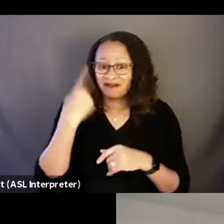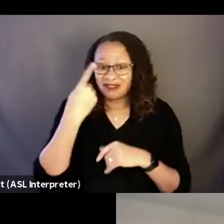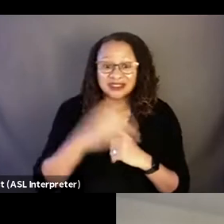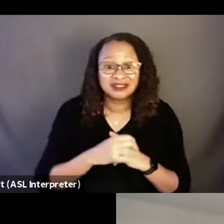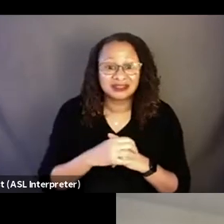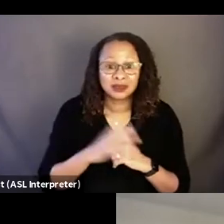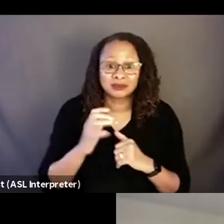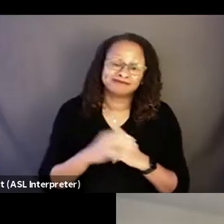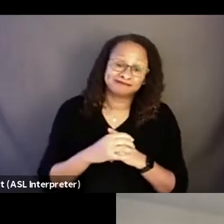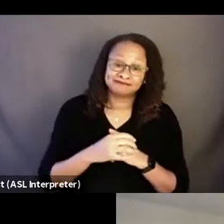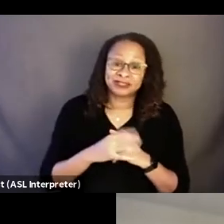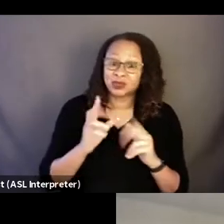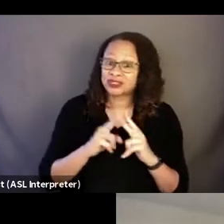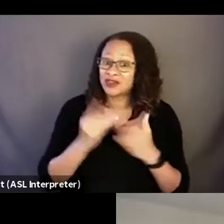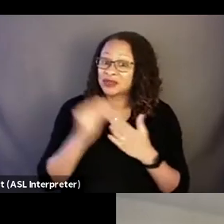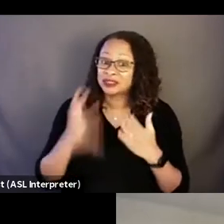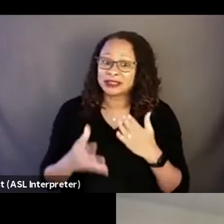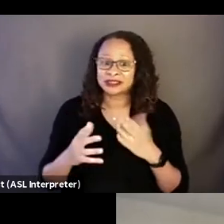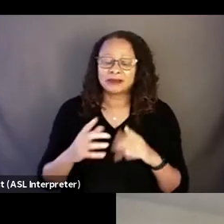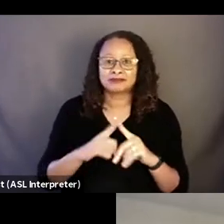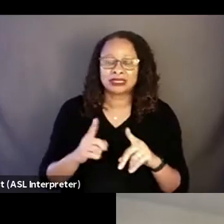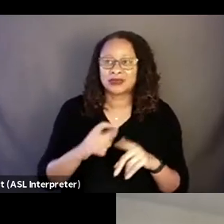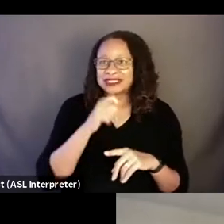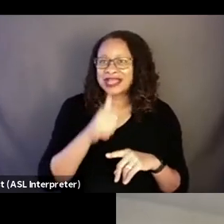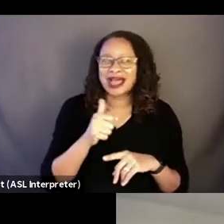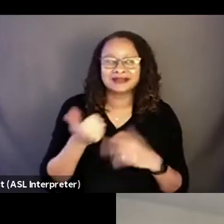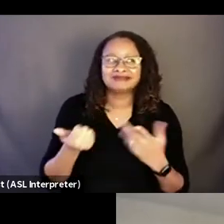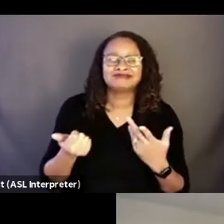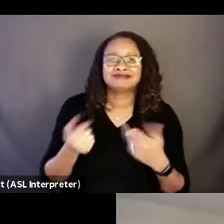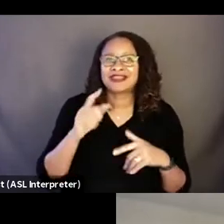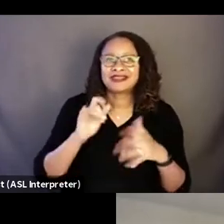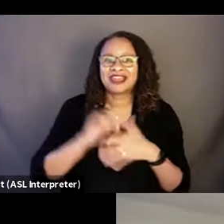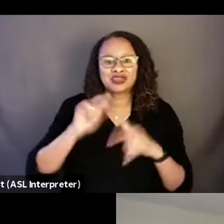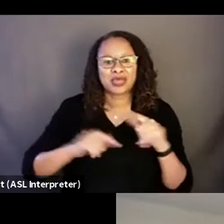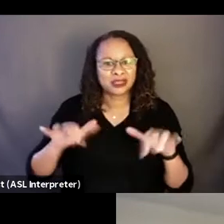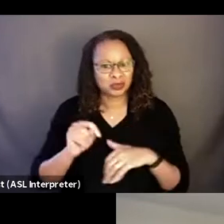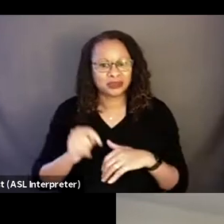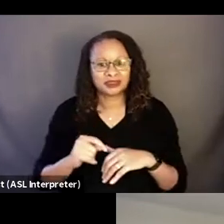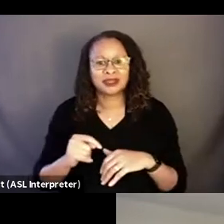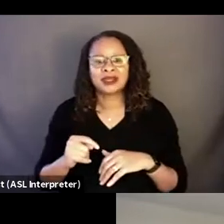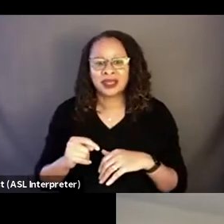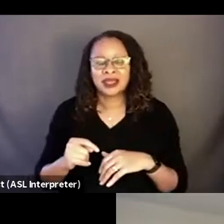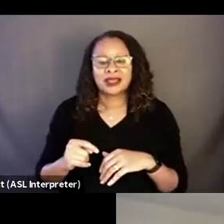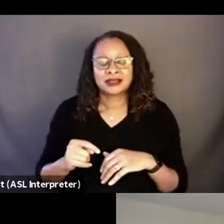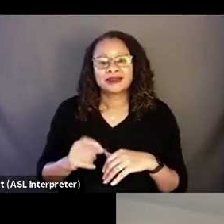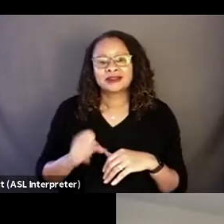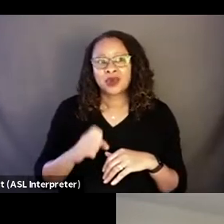So it was expensive, but it was not as prohibitive as it might have been had we not found a way to let the machines take the work away.